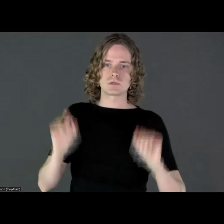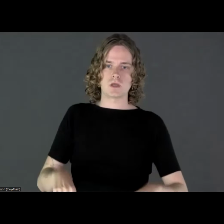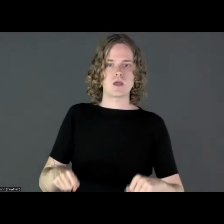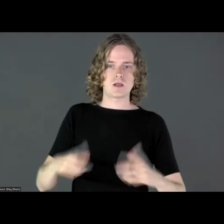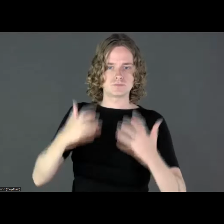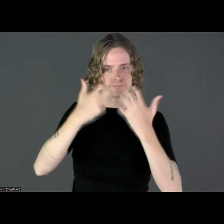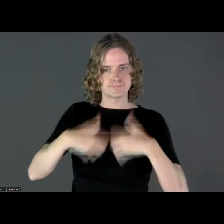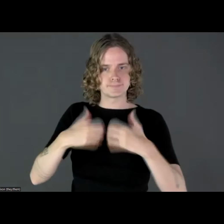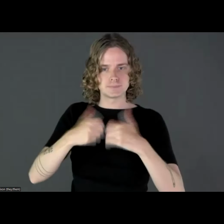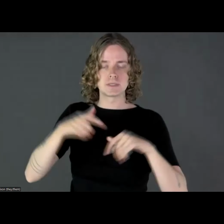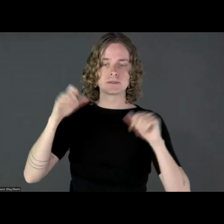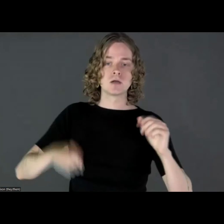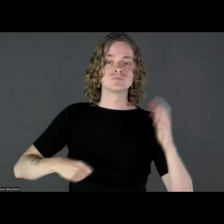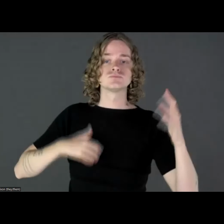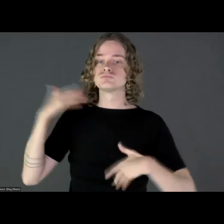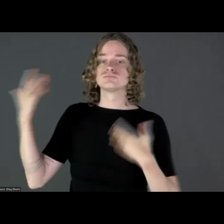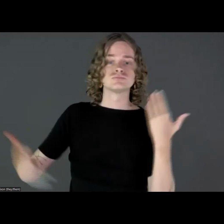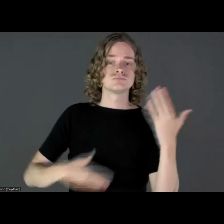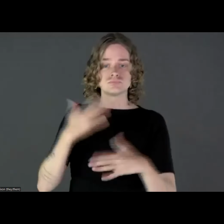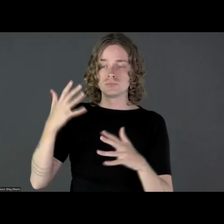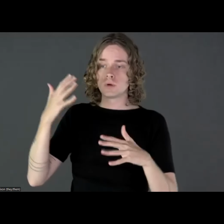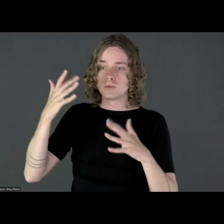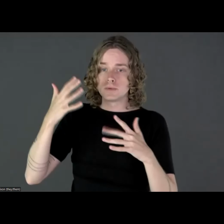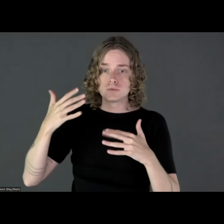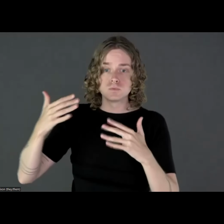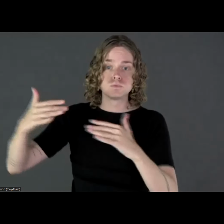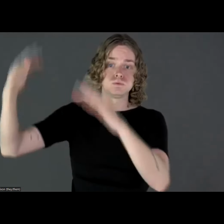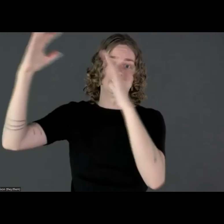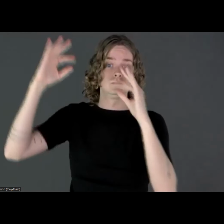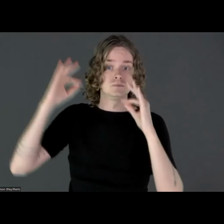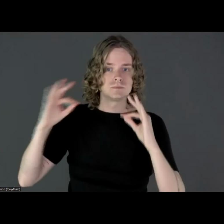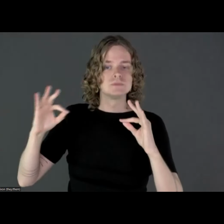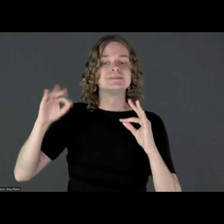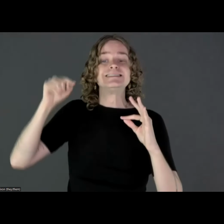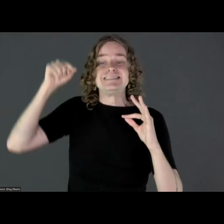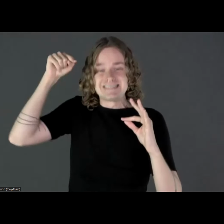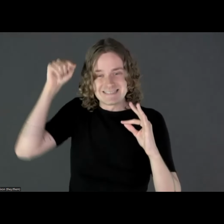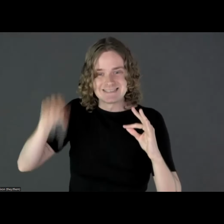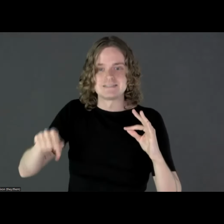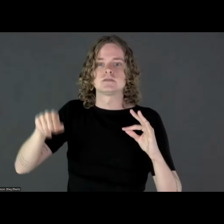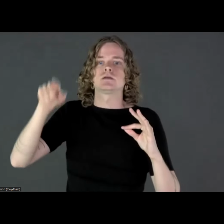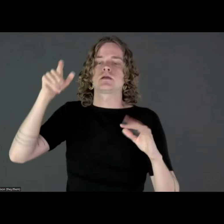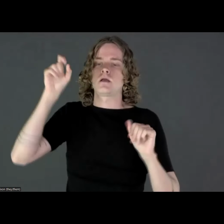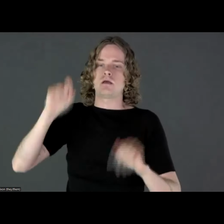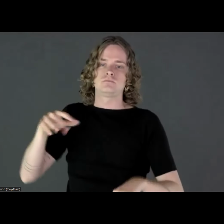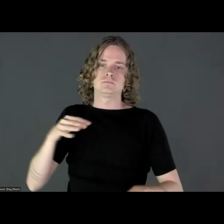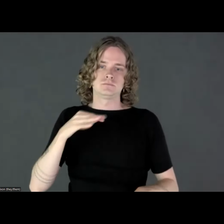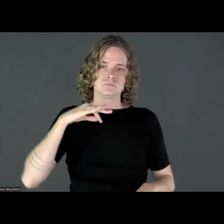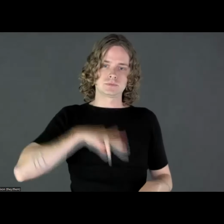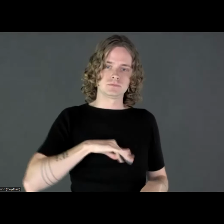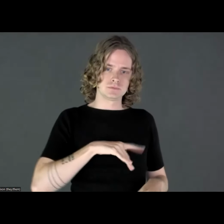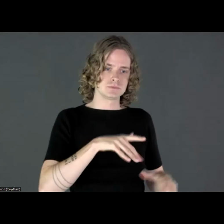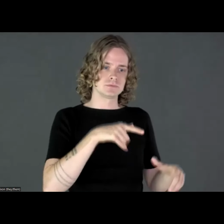you know extended to countries can be an entry point maybe for the sector to look